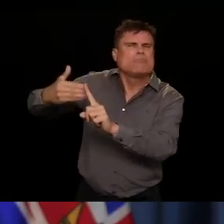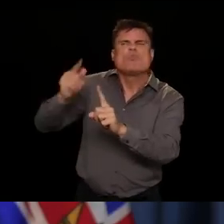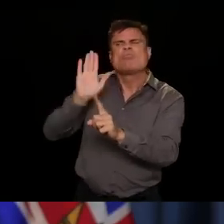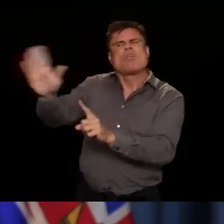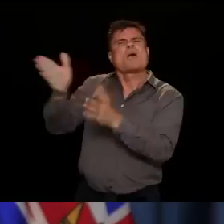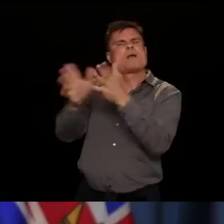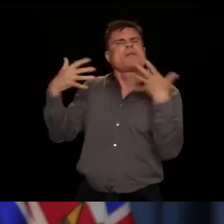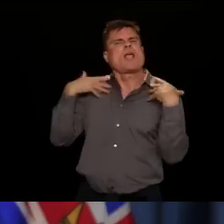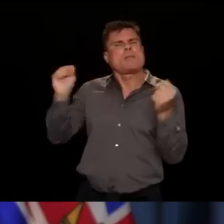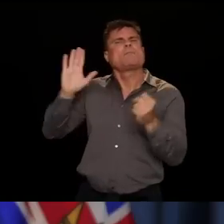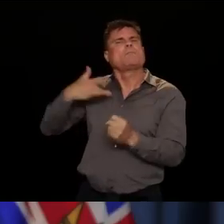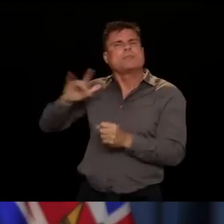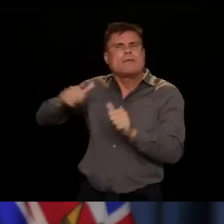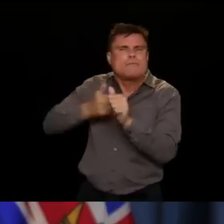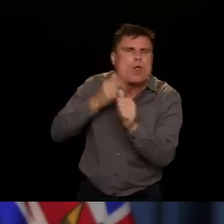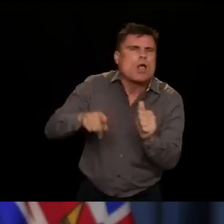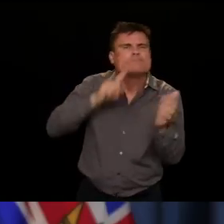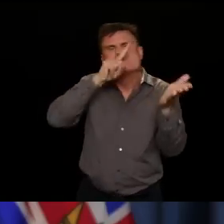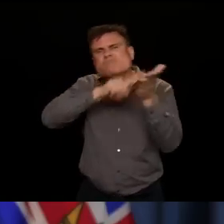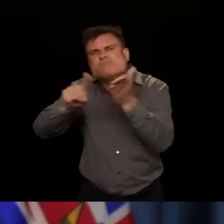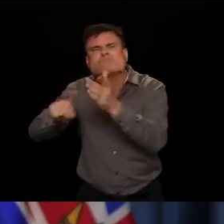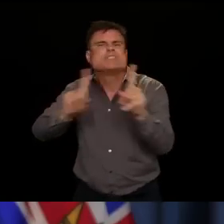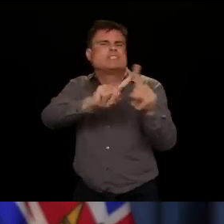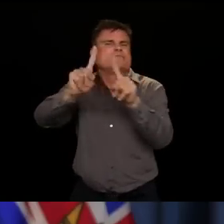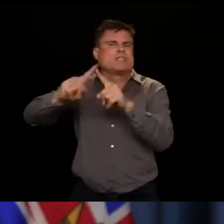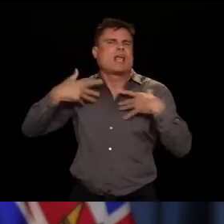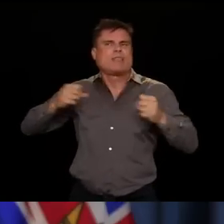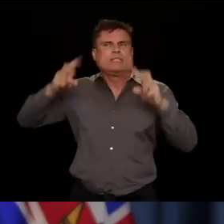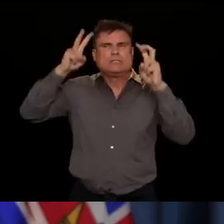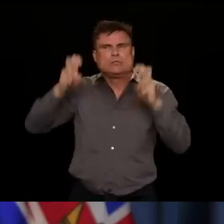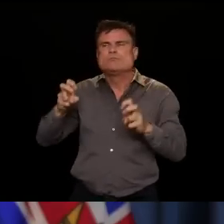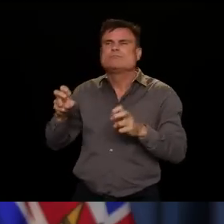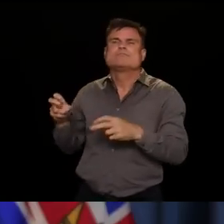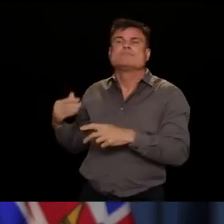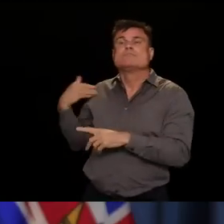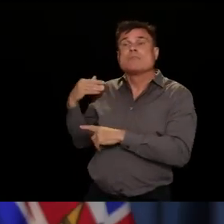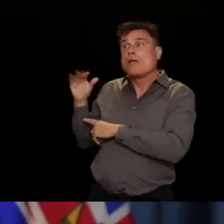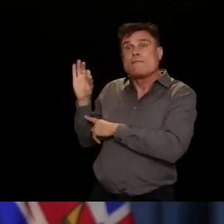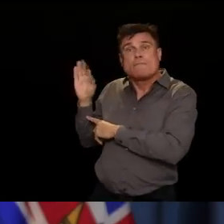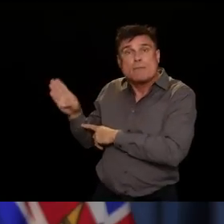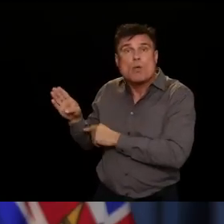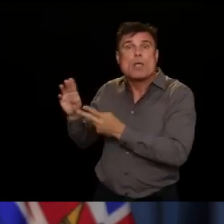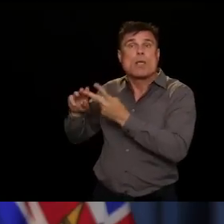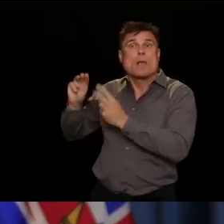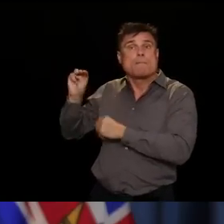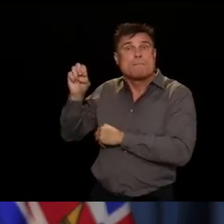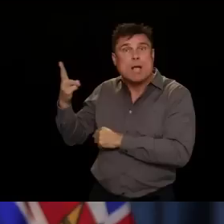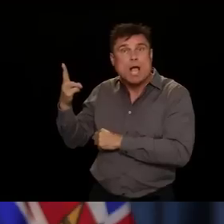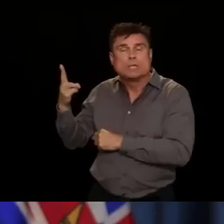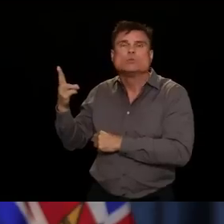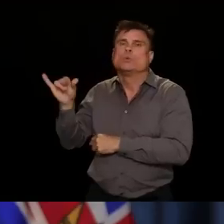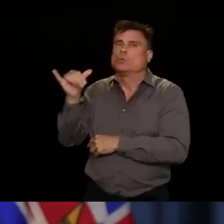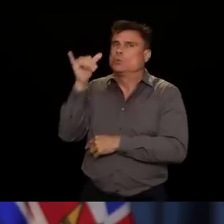, in slowing the rise of COVID-19 in BC and giving us the opportunity to take